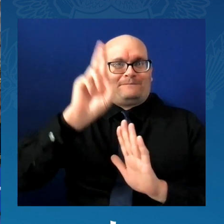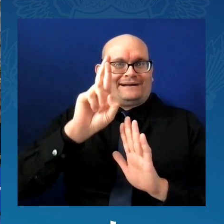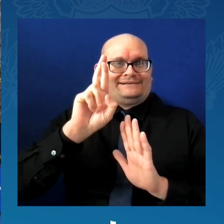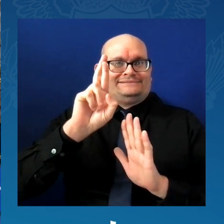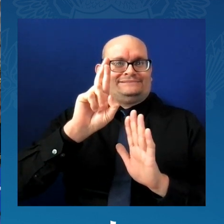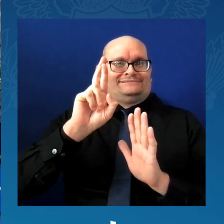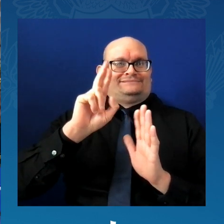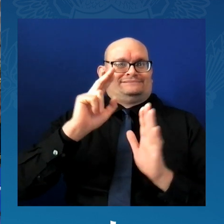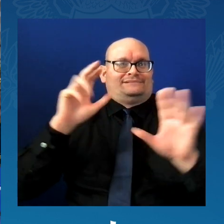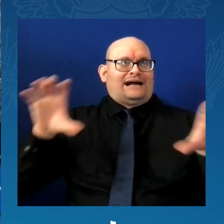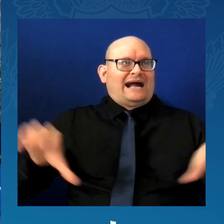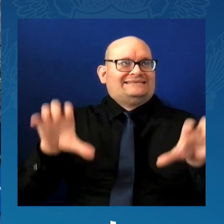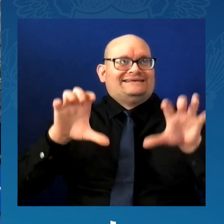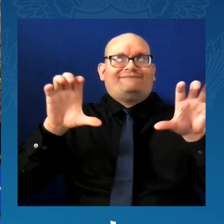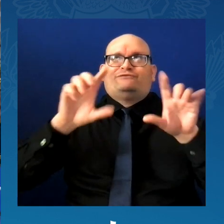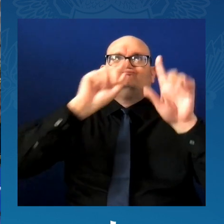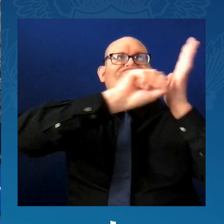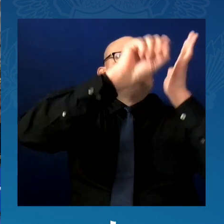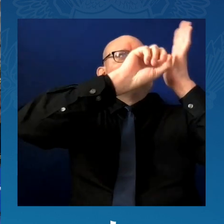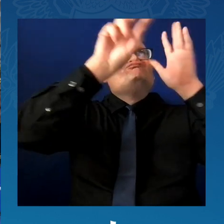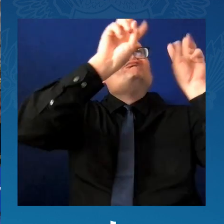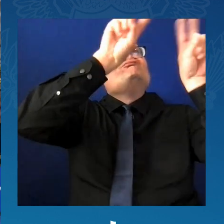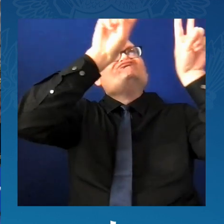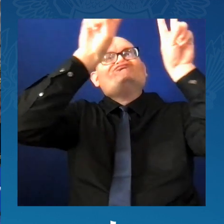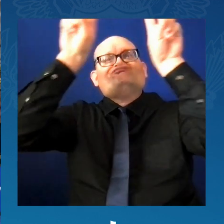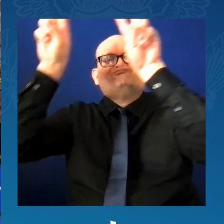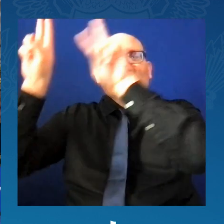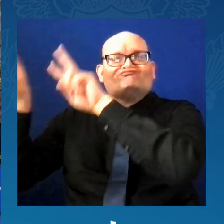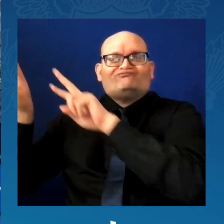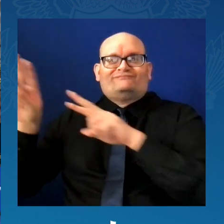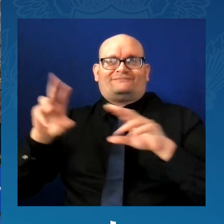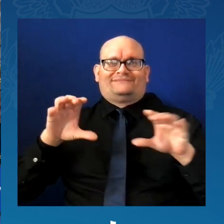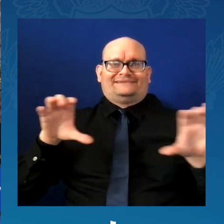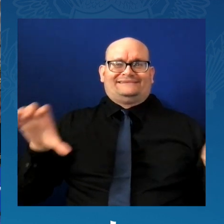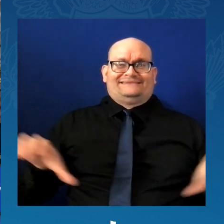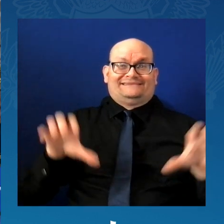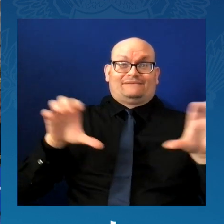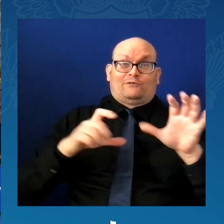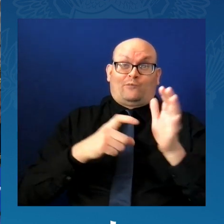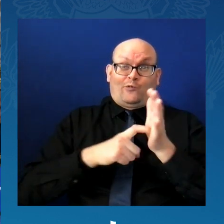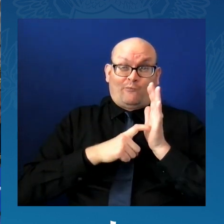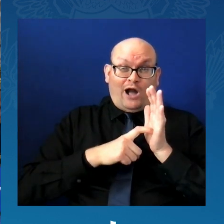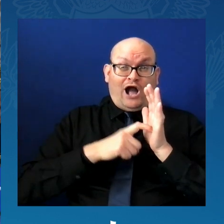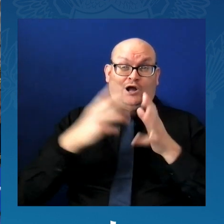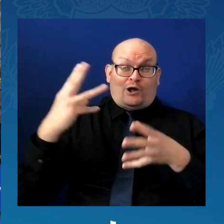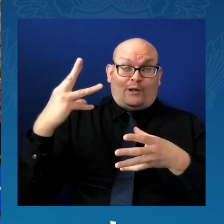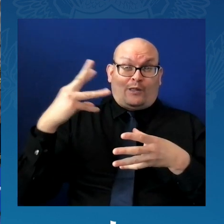All of these activities require that we include as many minds as possible and building the STEM workforce of the future.